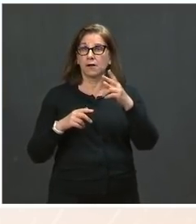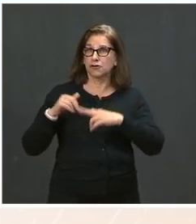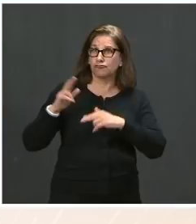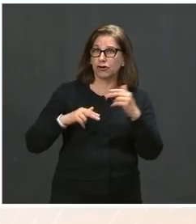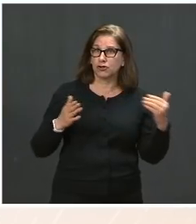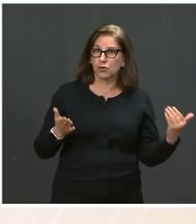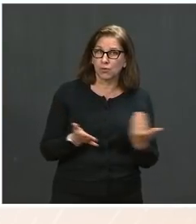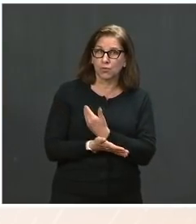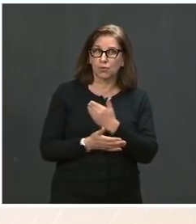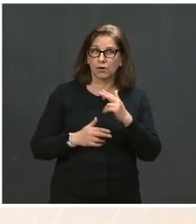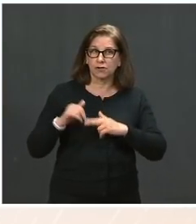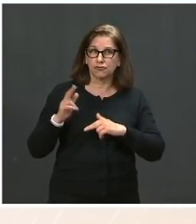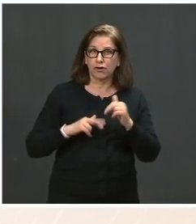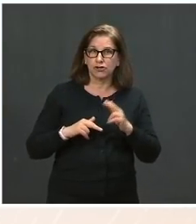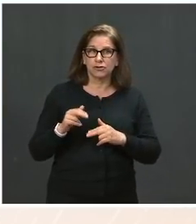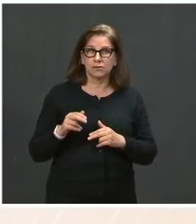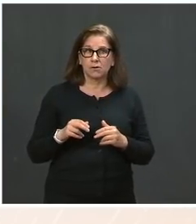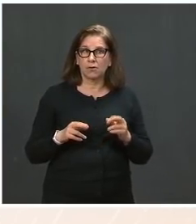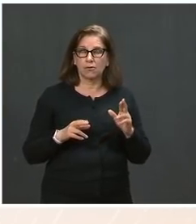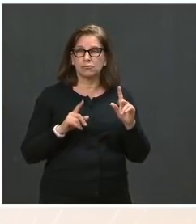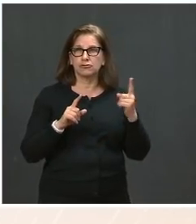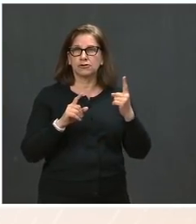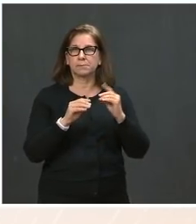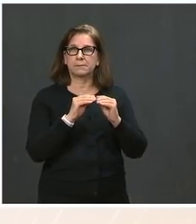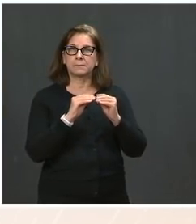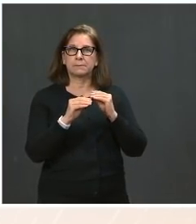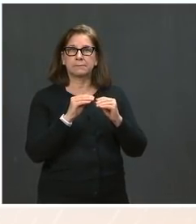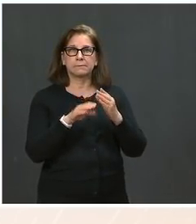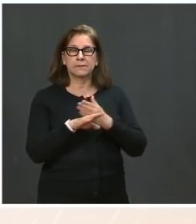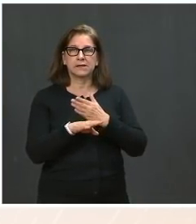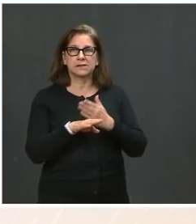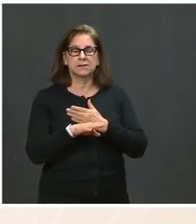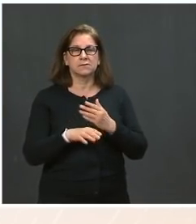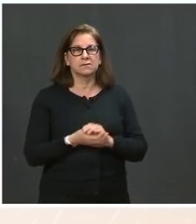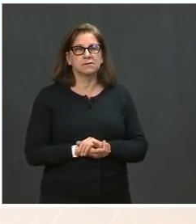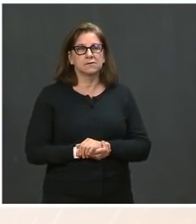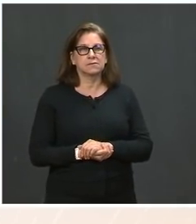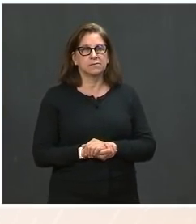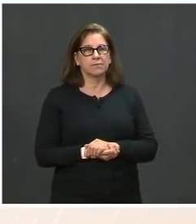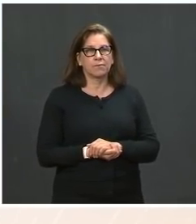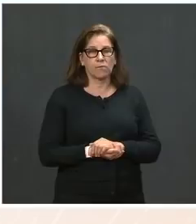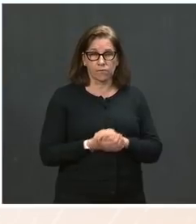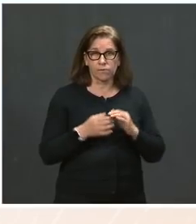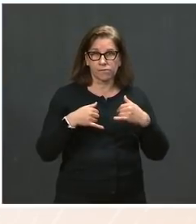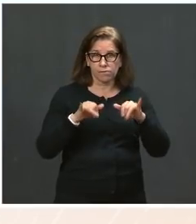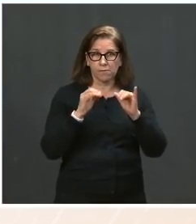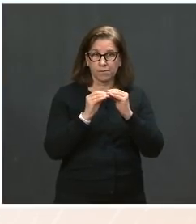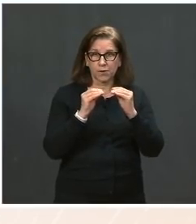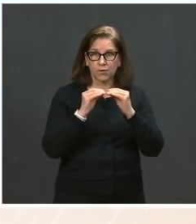I mean, is this something that is consistently going on? Or is this like a new construction for a new event